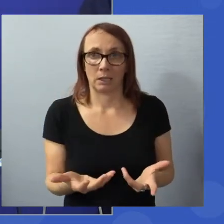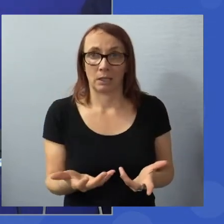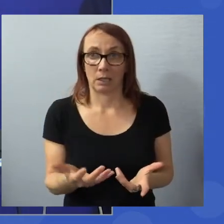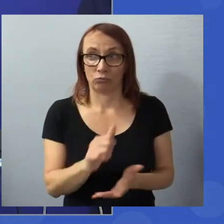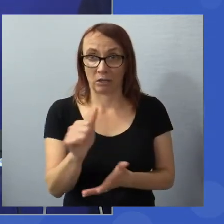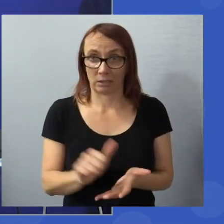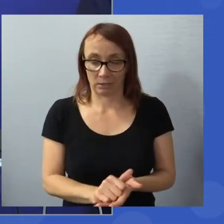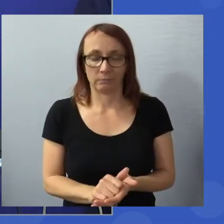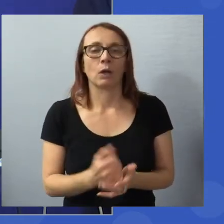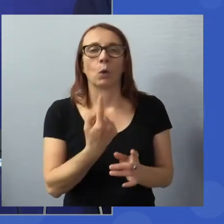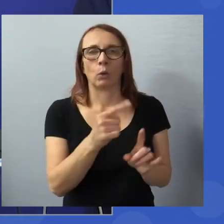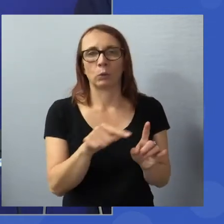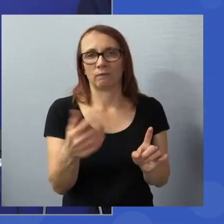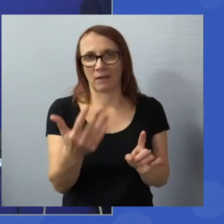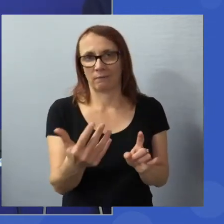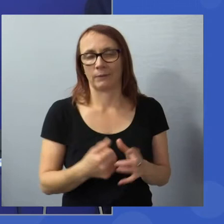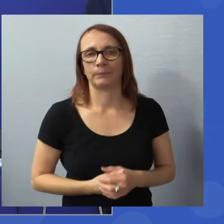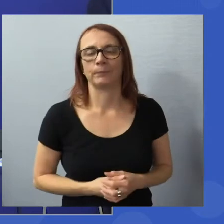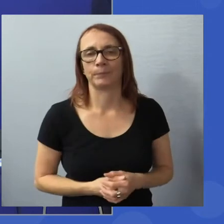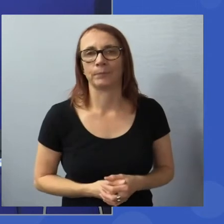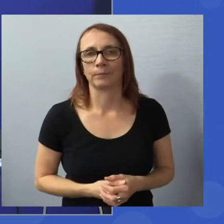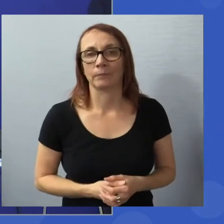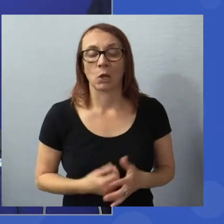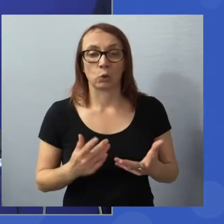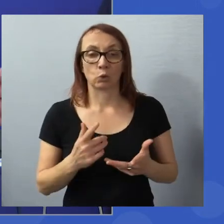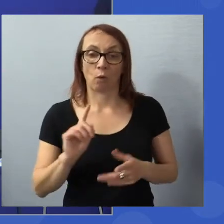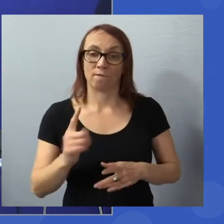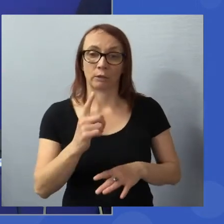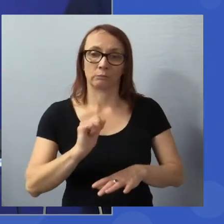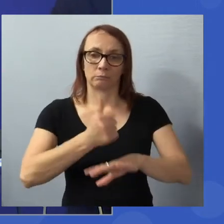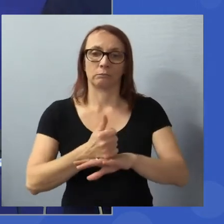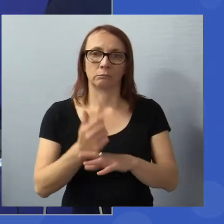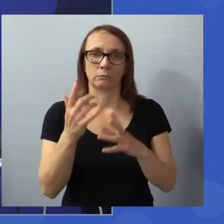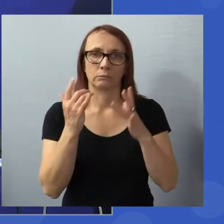and so we've set up just a test run um